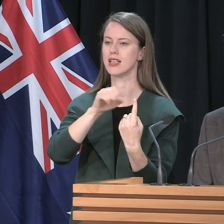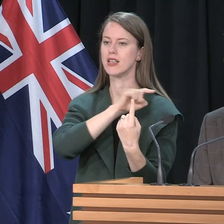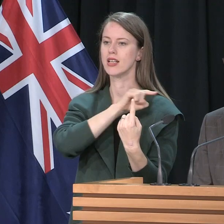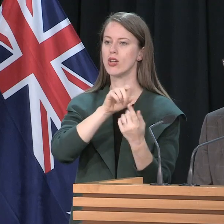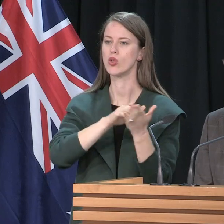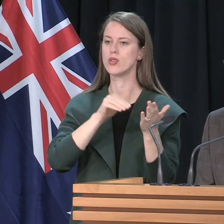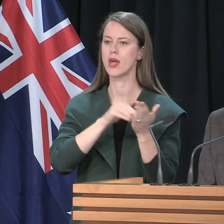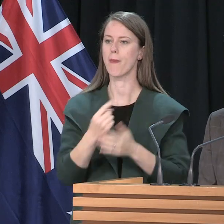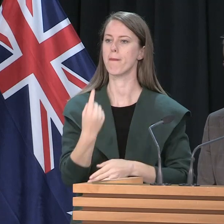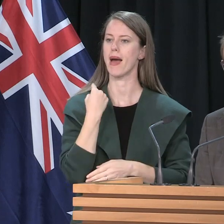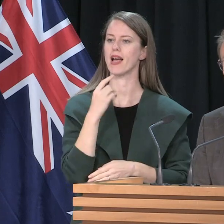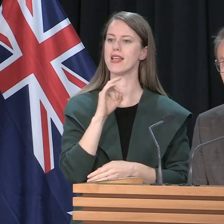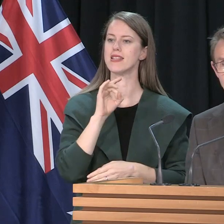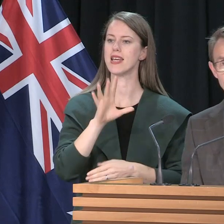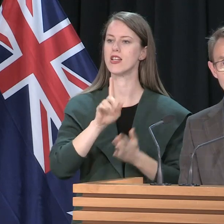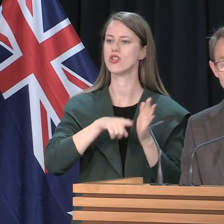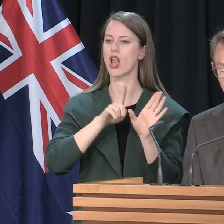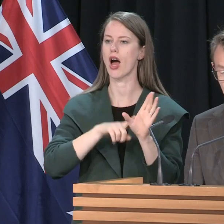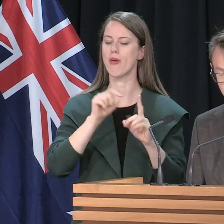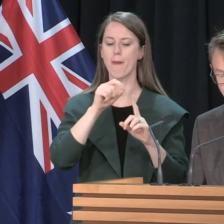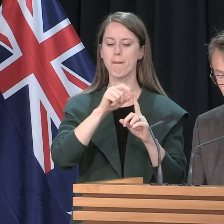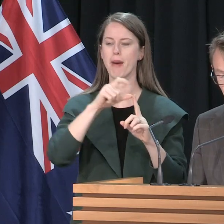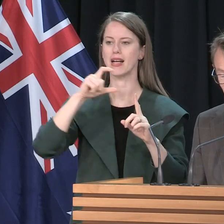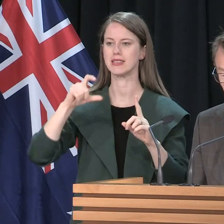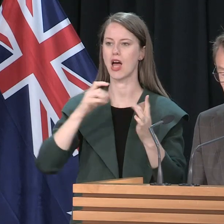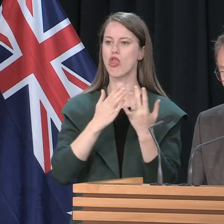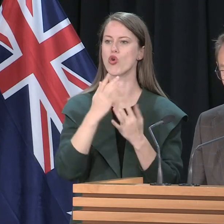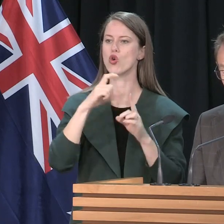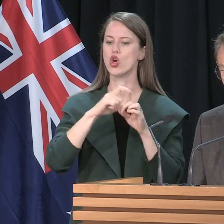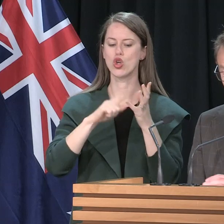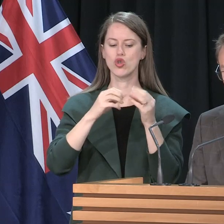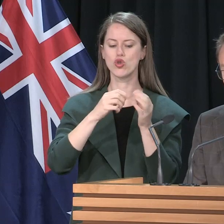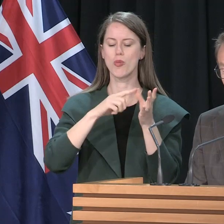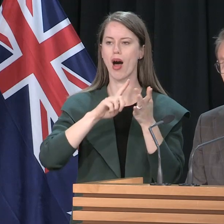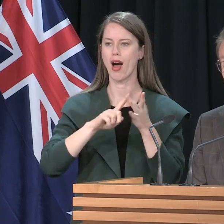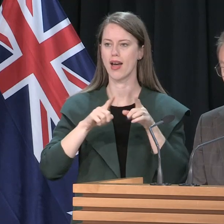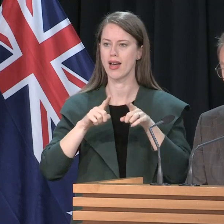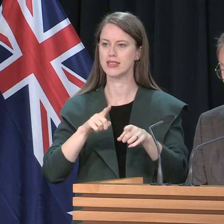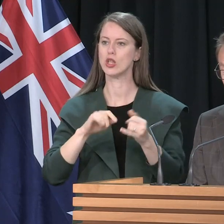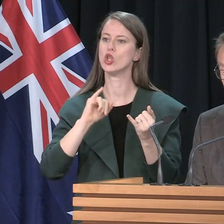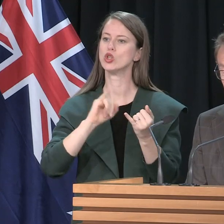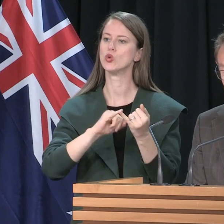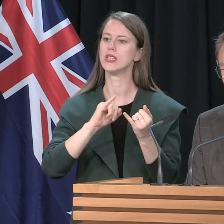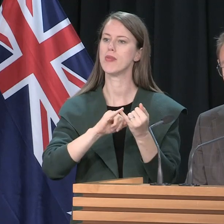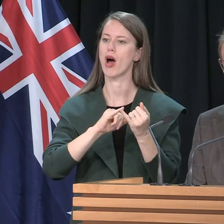today's cases is a man in his 60s who arrived in New Zealand